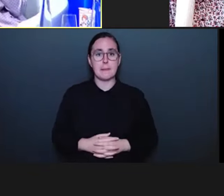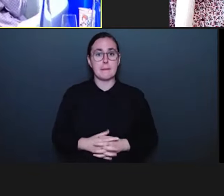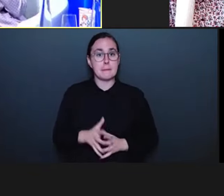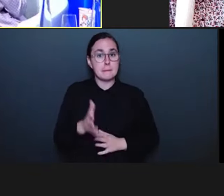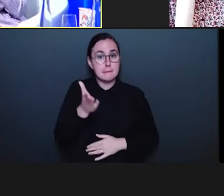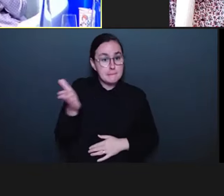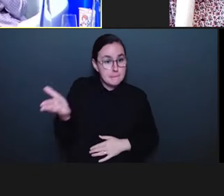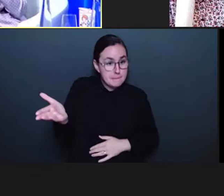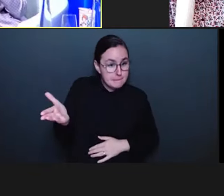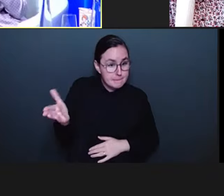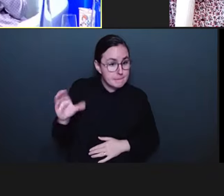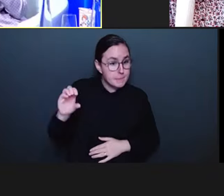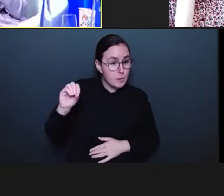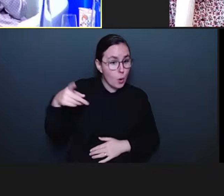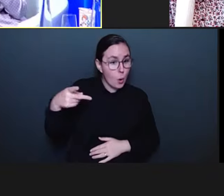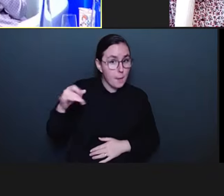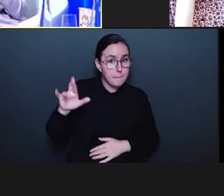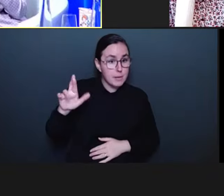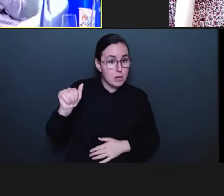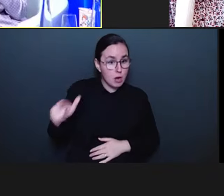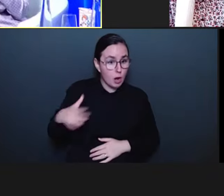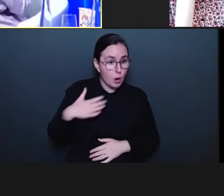we’d like to open the floor to any other panelists who would like to follow on?